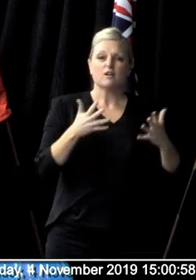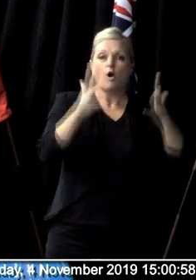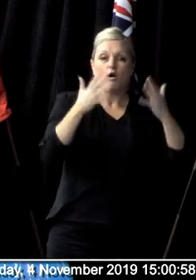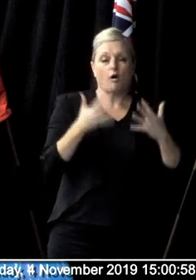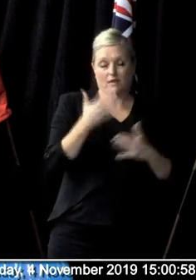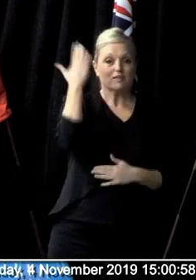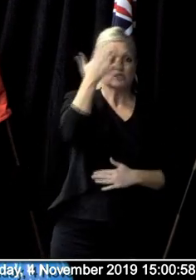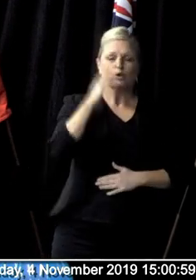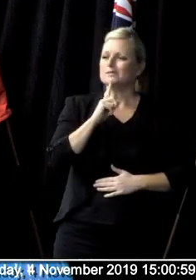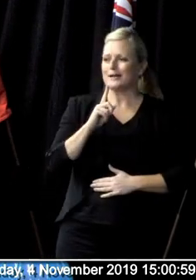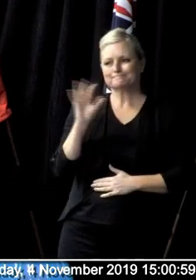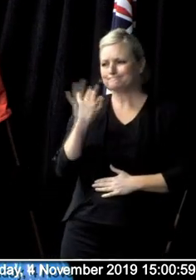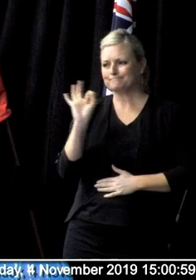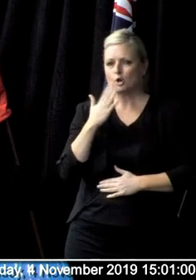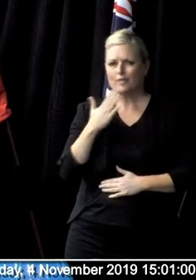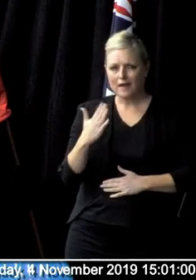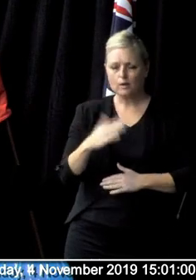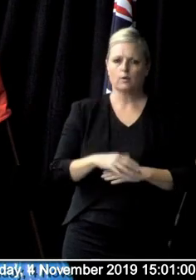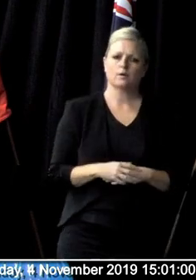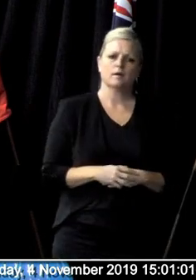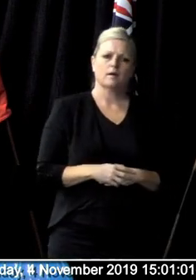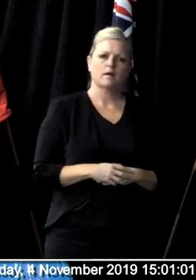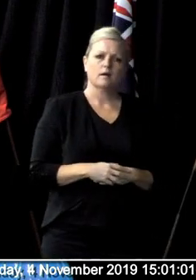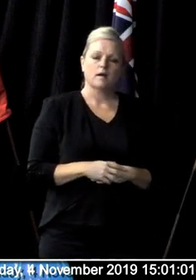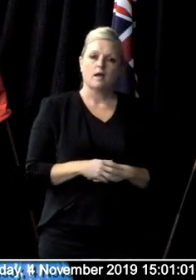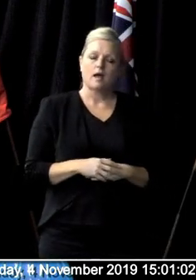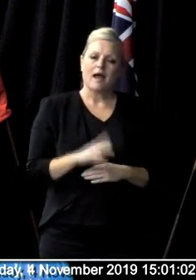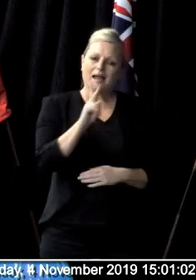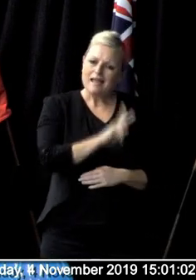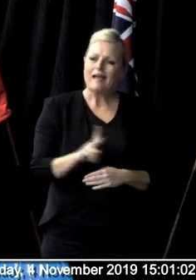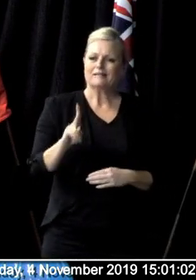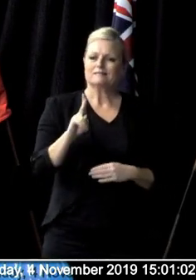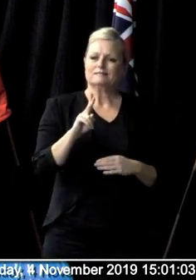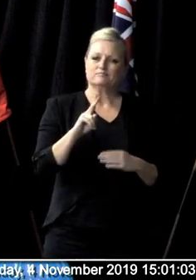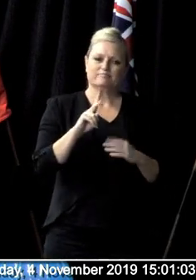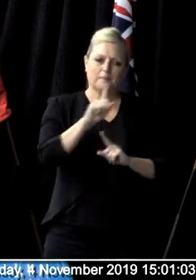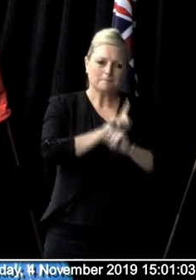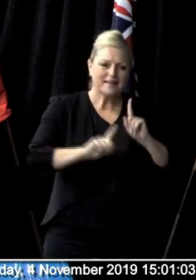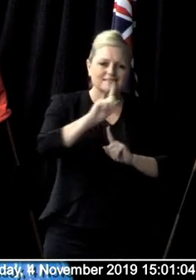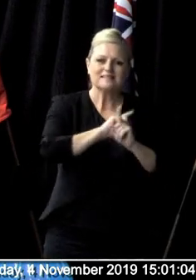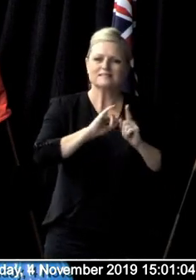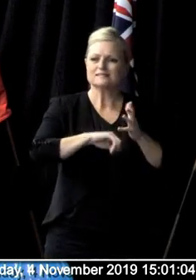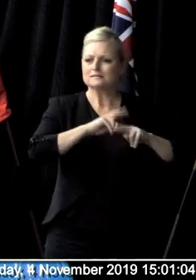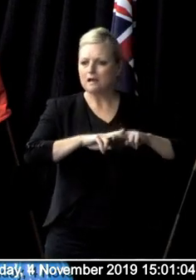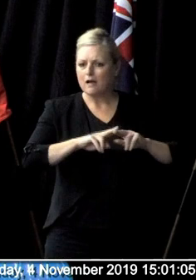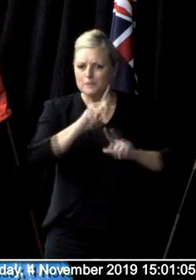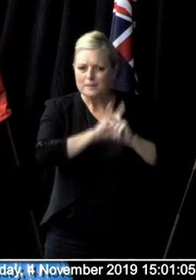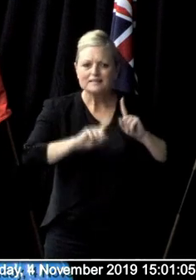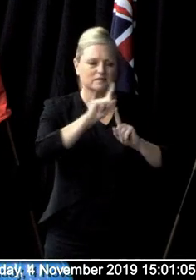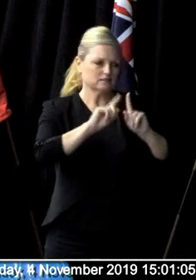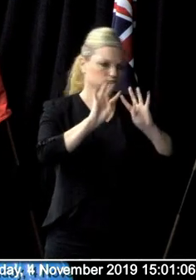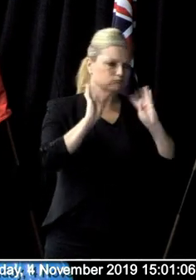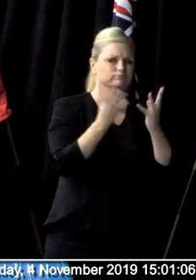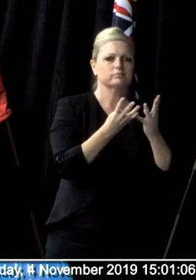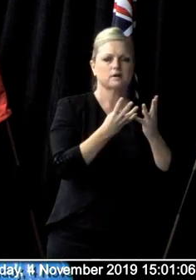Again, a number of staff meetings with a number of teachers where